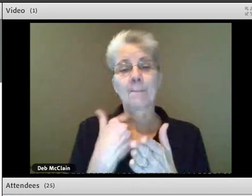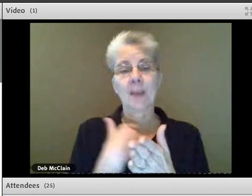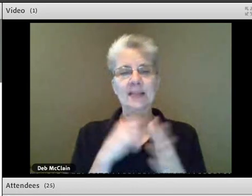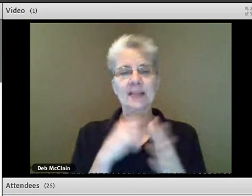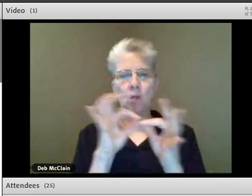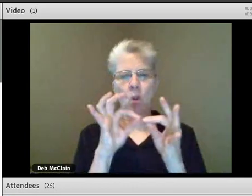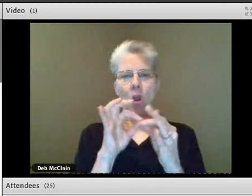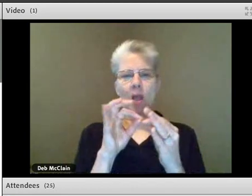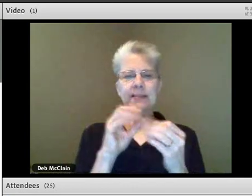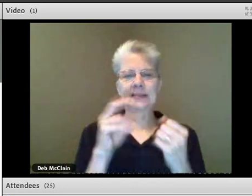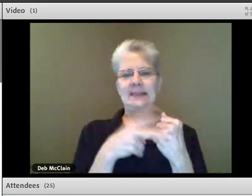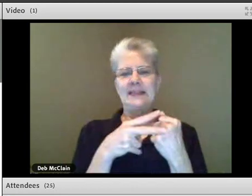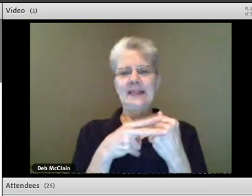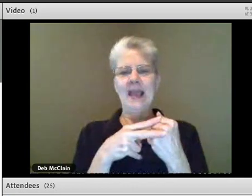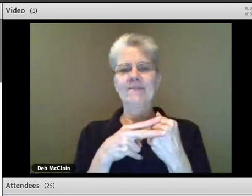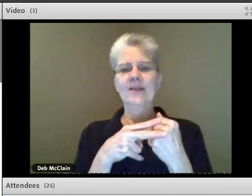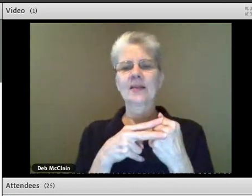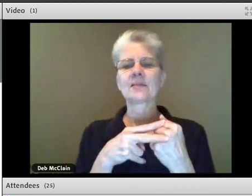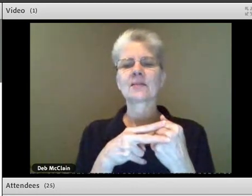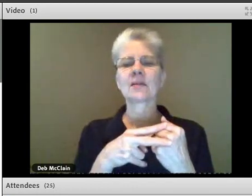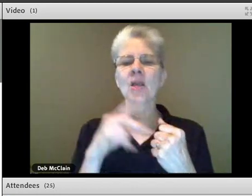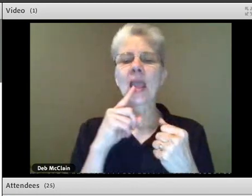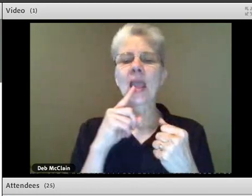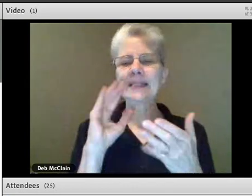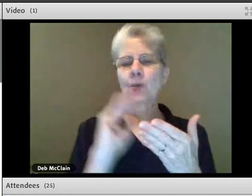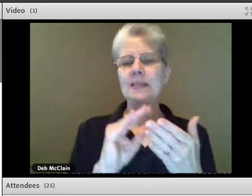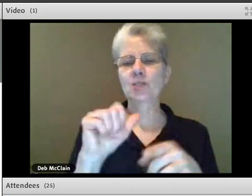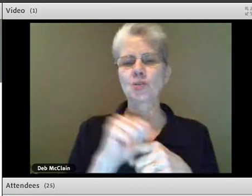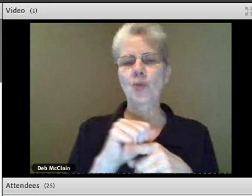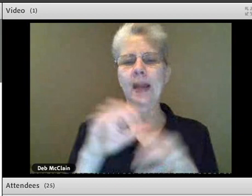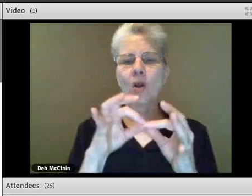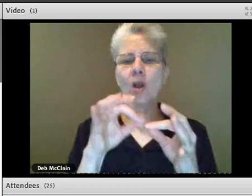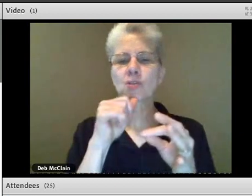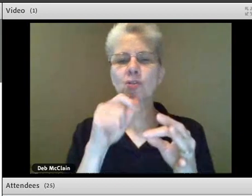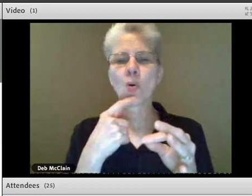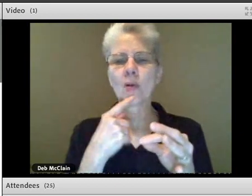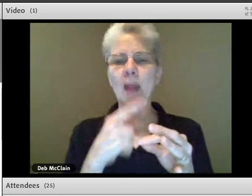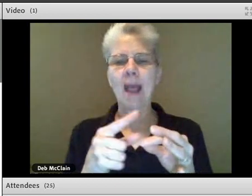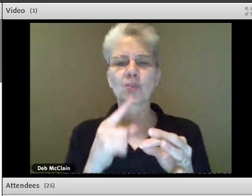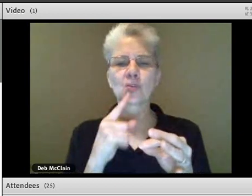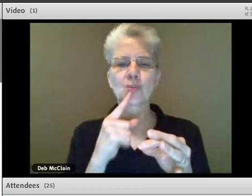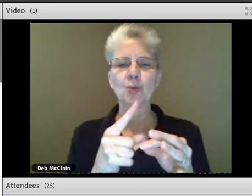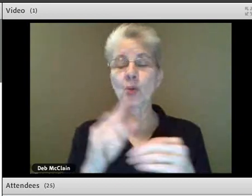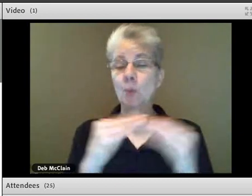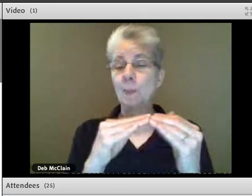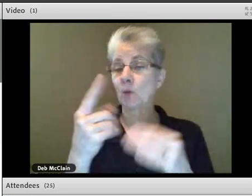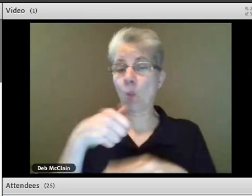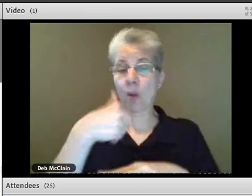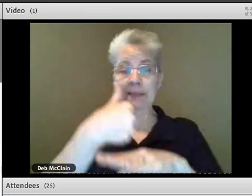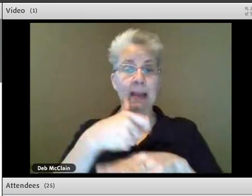because now you can decrease your training costs because you're going to rinse and repeat. Basically, you build the content once. It's always going to be there.